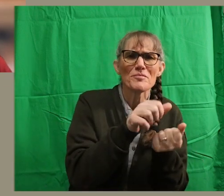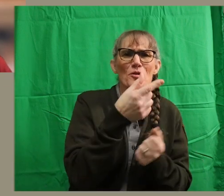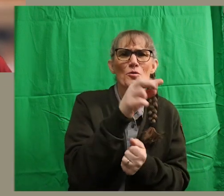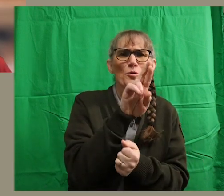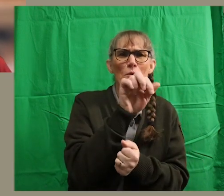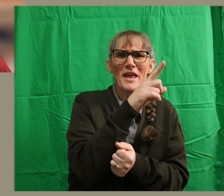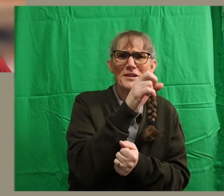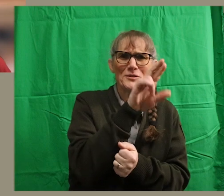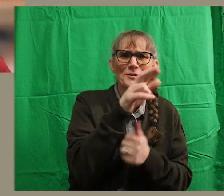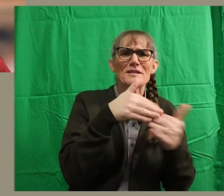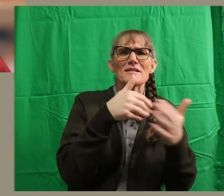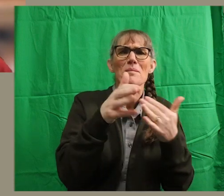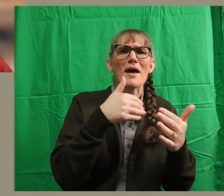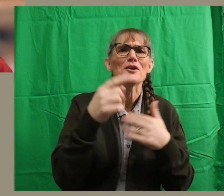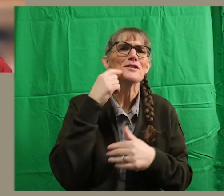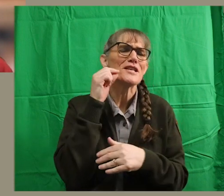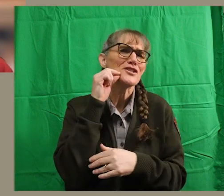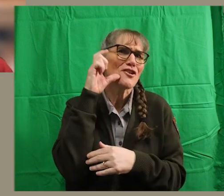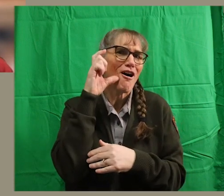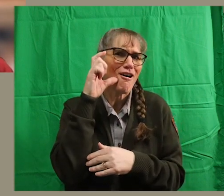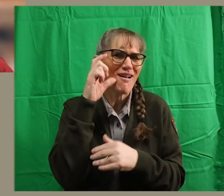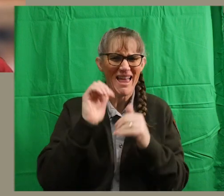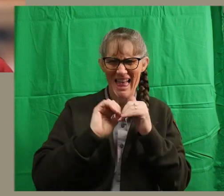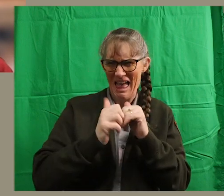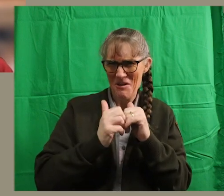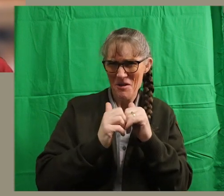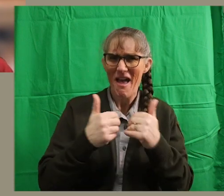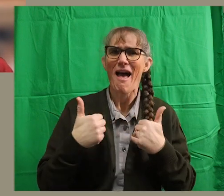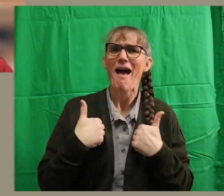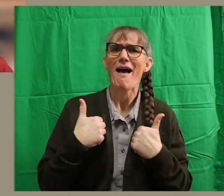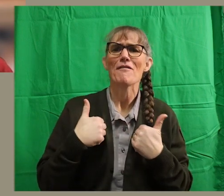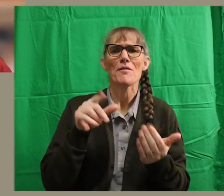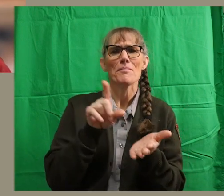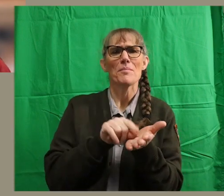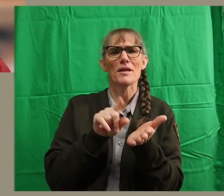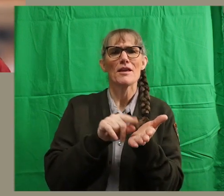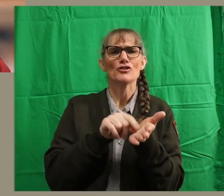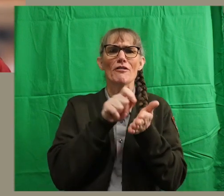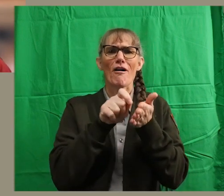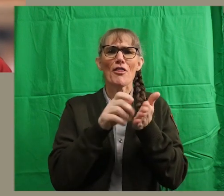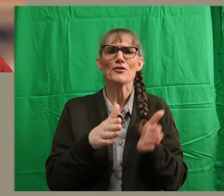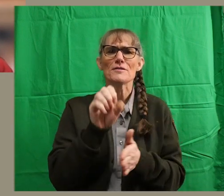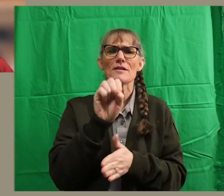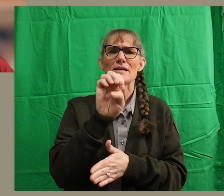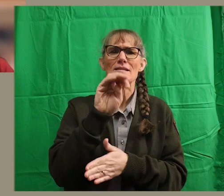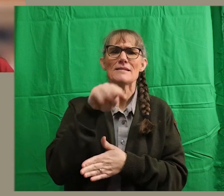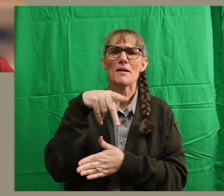despite having really hypsodont teeth is this plot from a paper by Semprebon & Rivals which